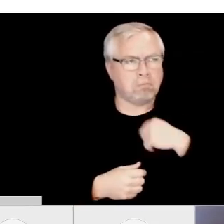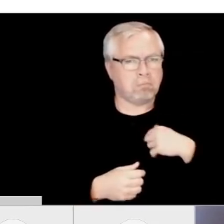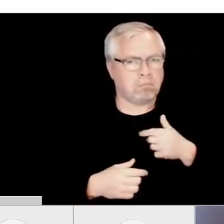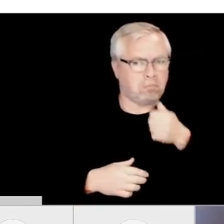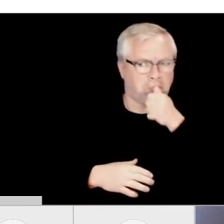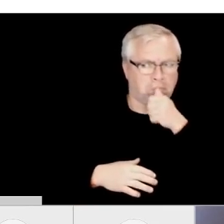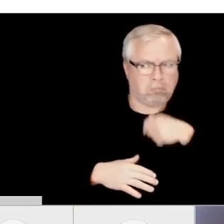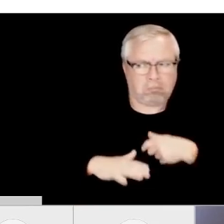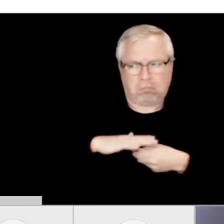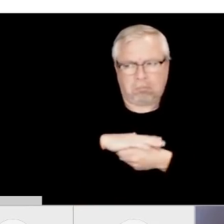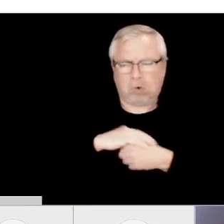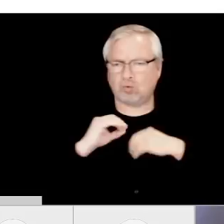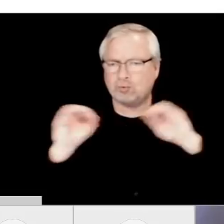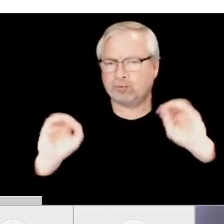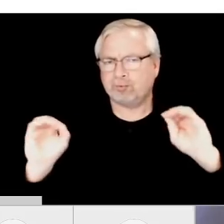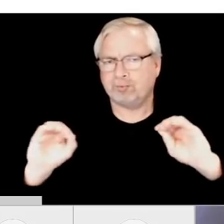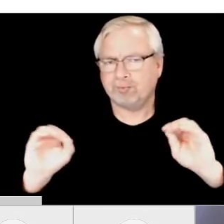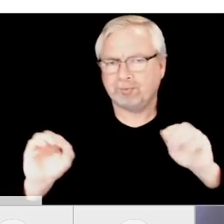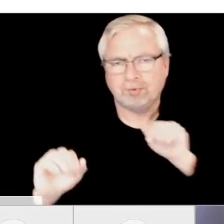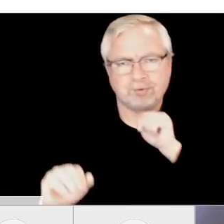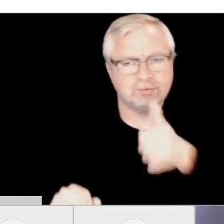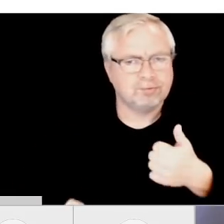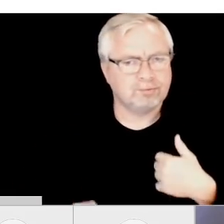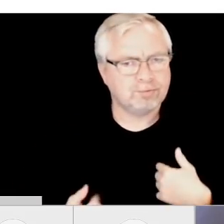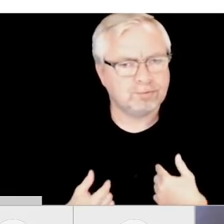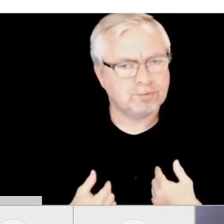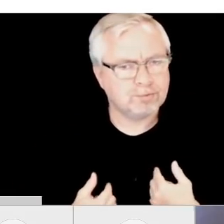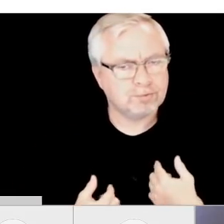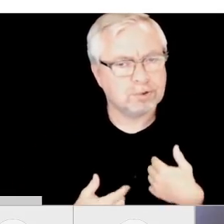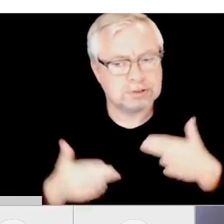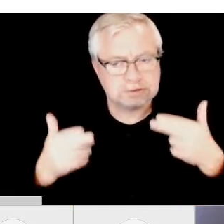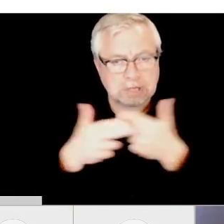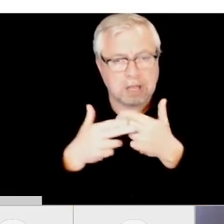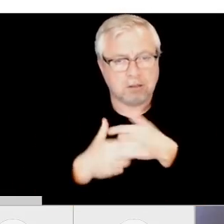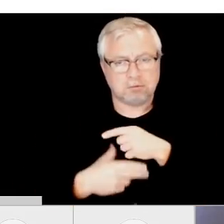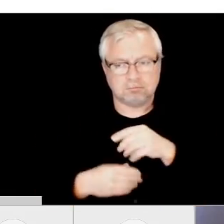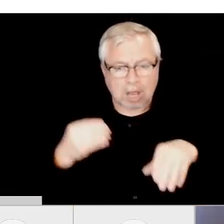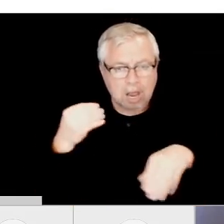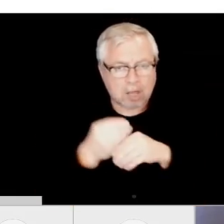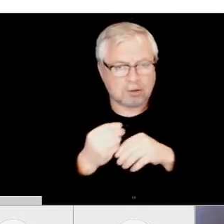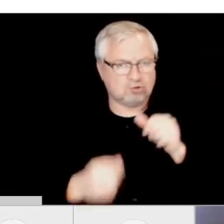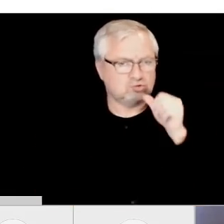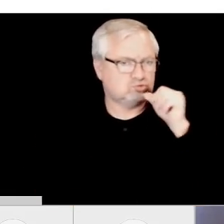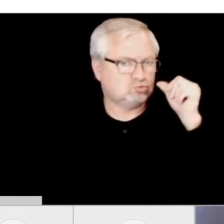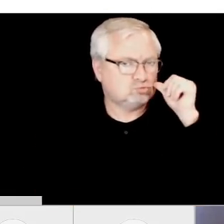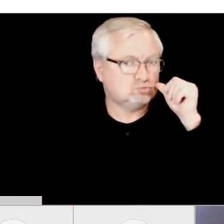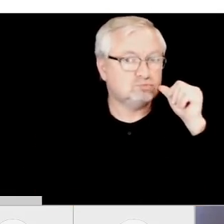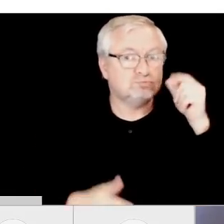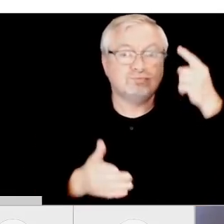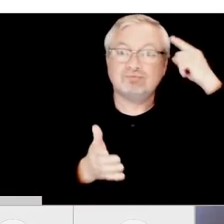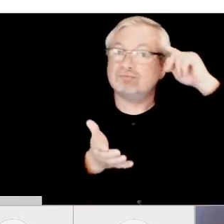So with regards to the slide that was added, it was an added slide for purposes of transparency.